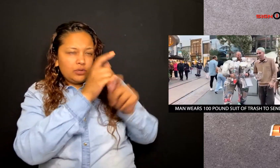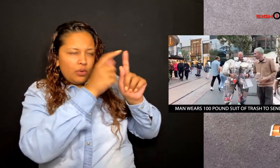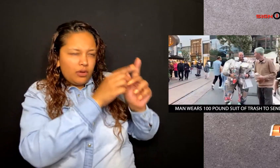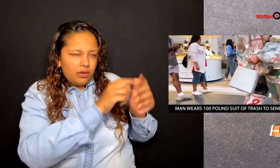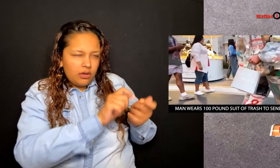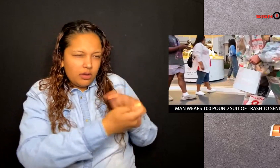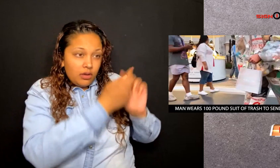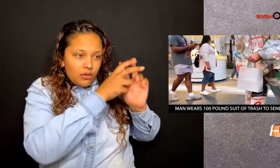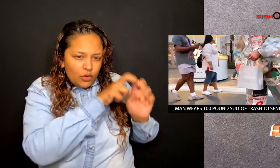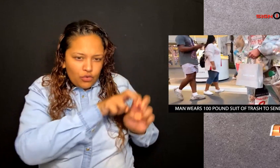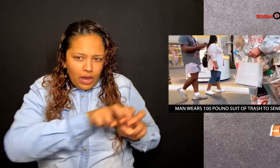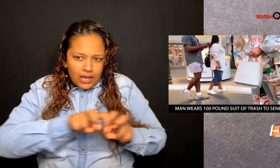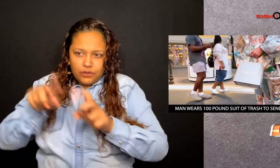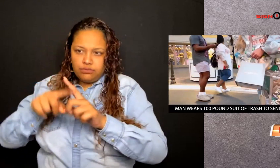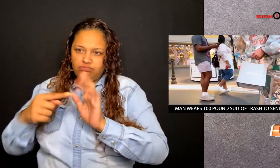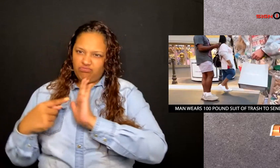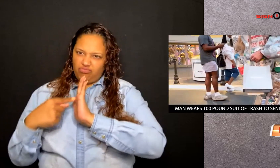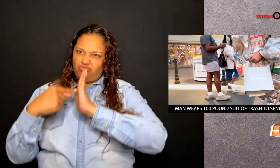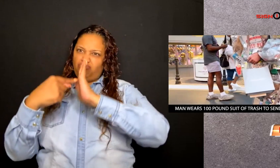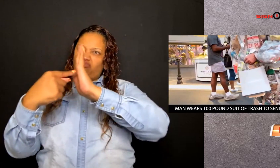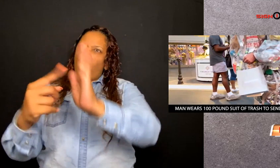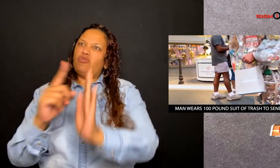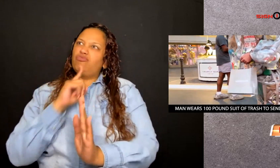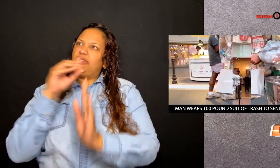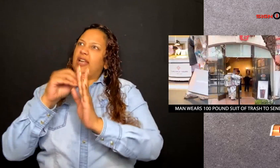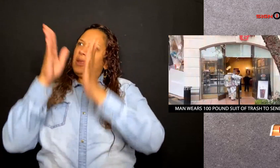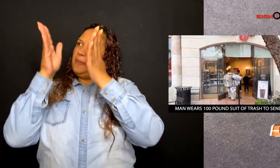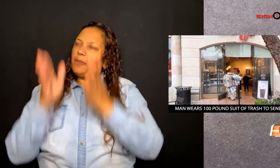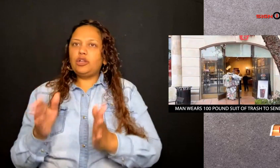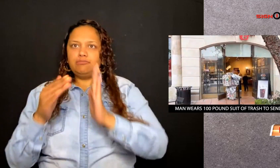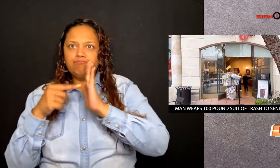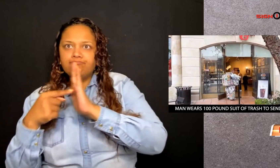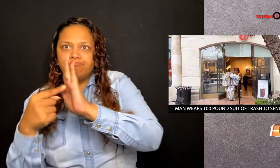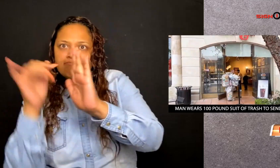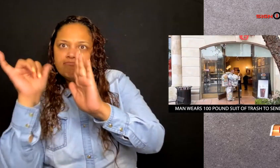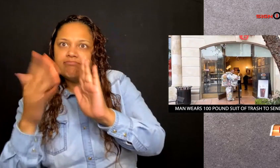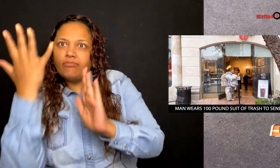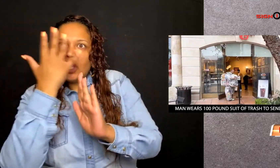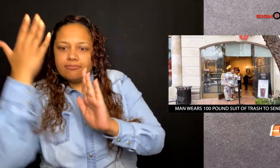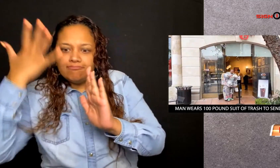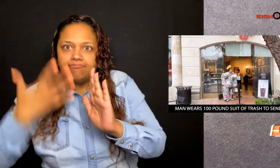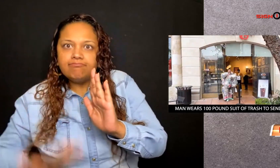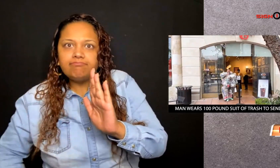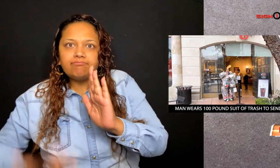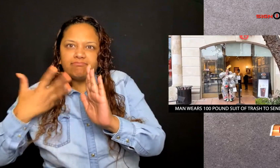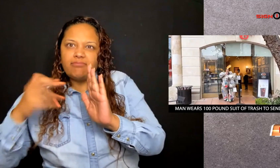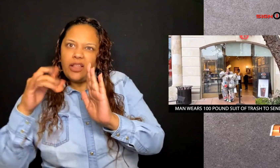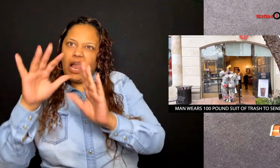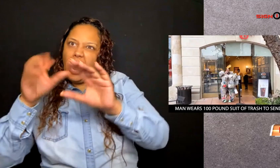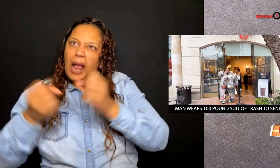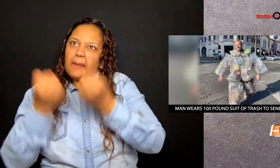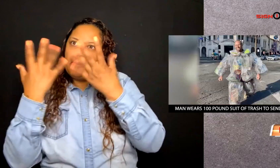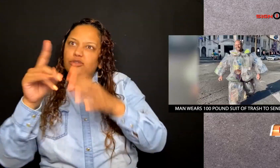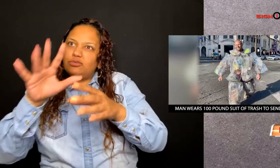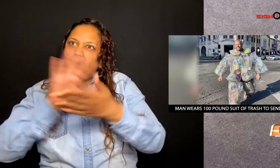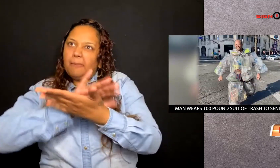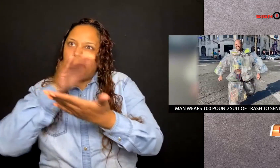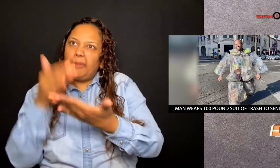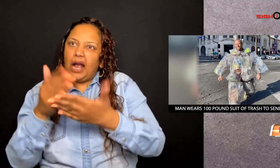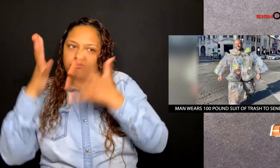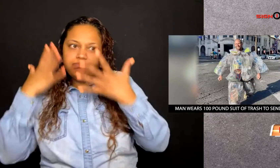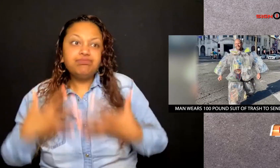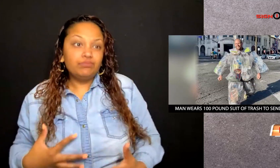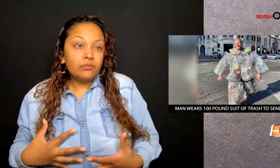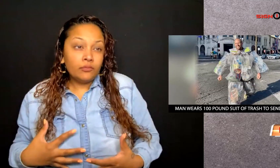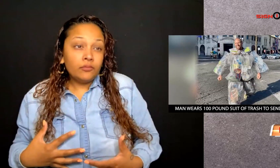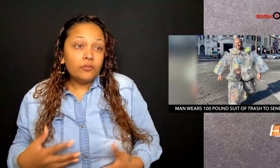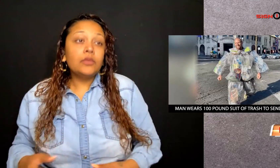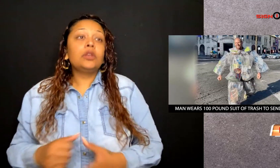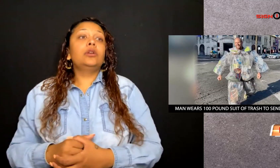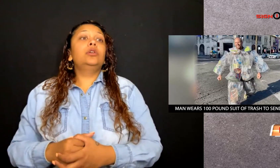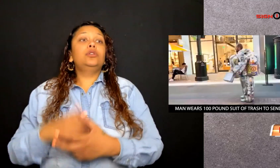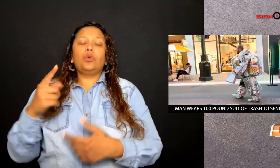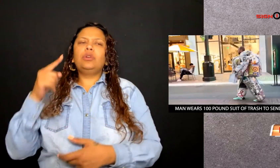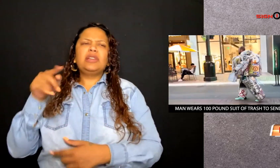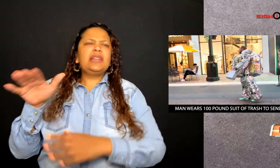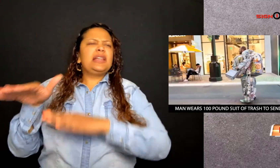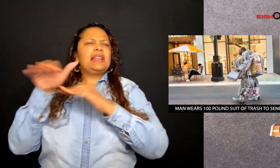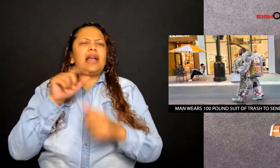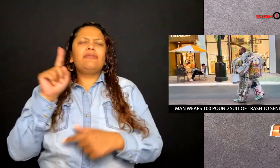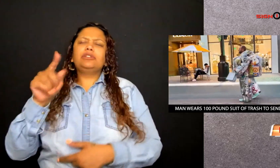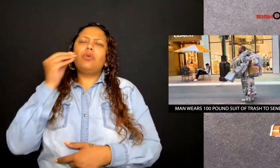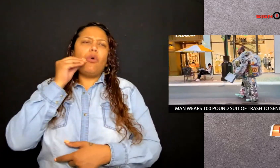Greenfield decided to turn those statistics into a show and tell demonstration